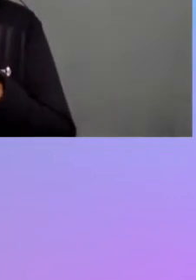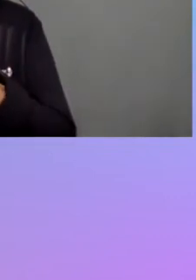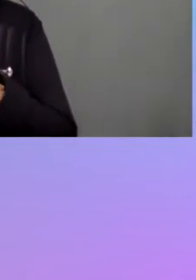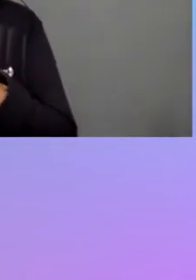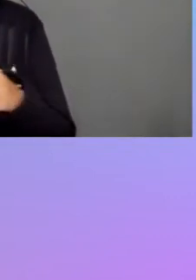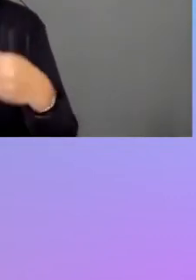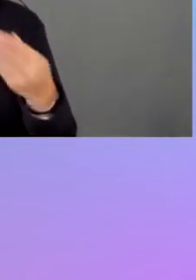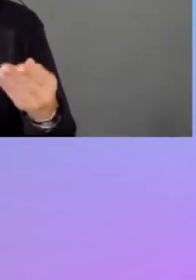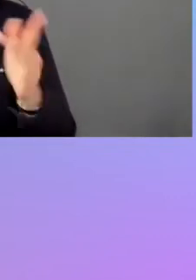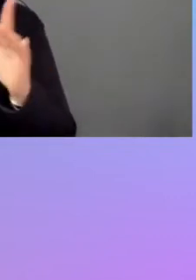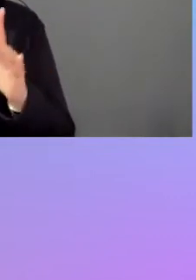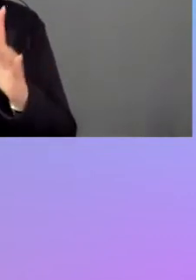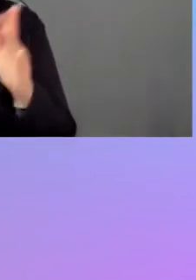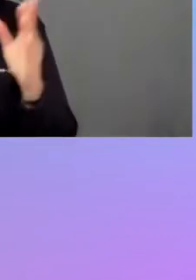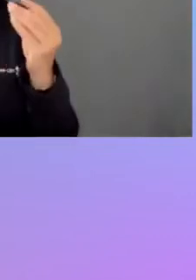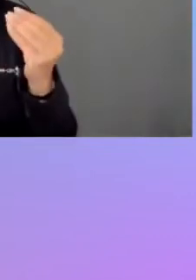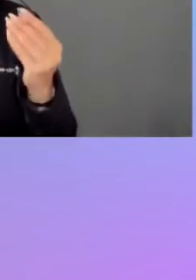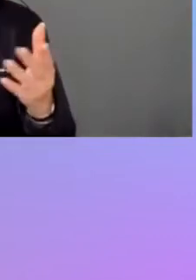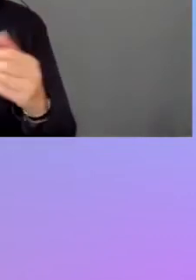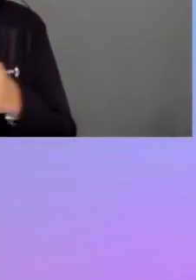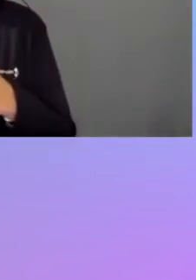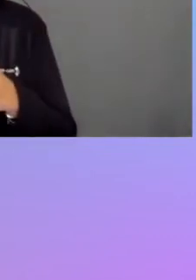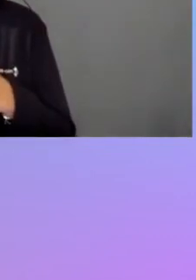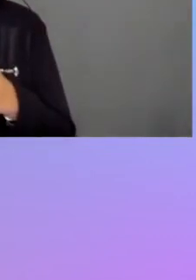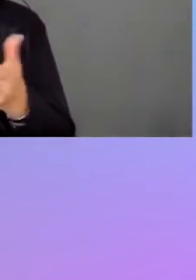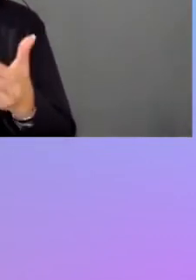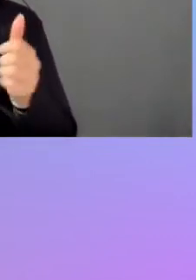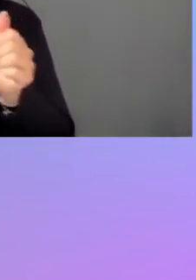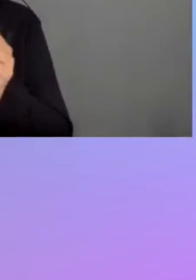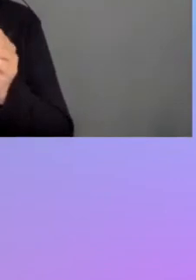strong audience, and engaged audience. Christina was kind